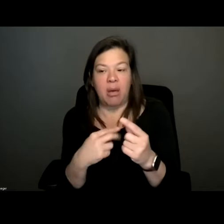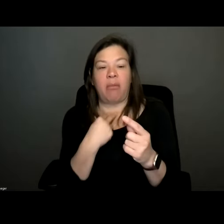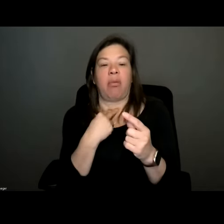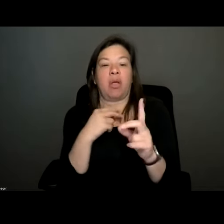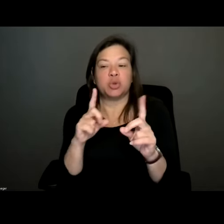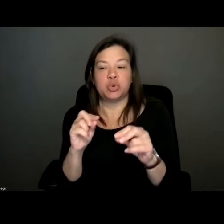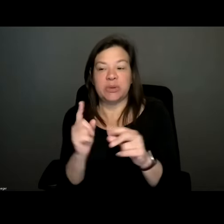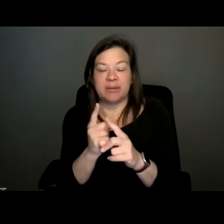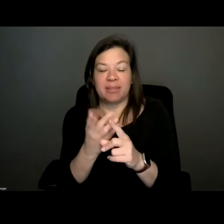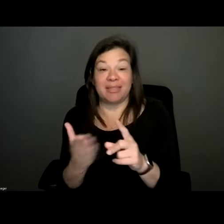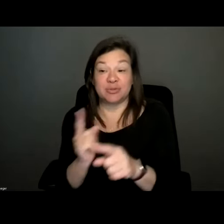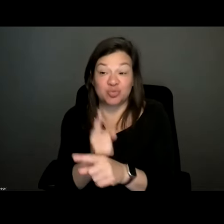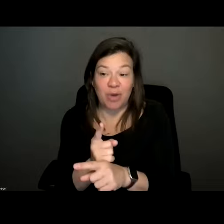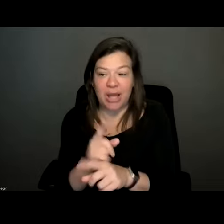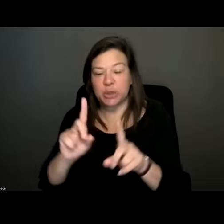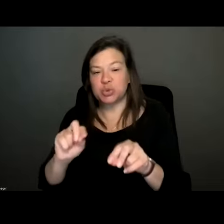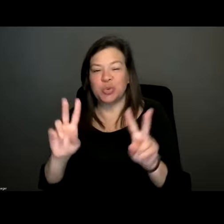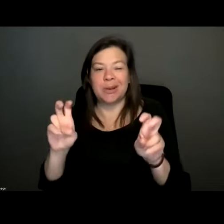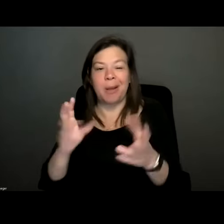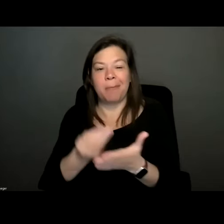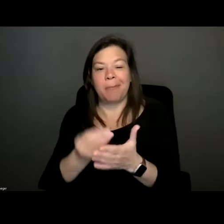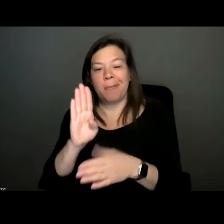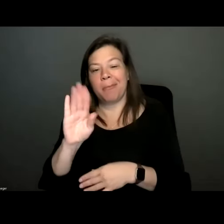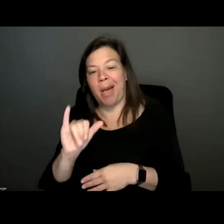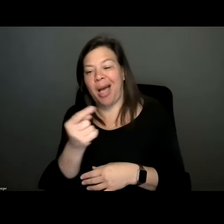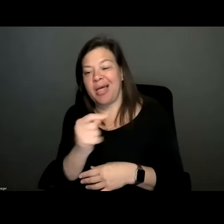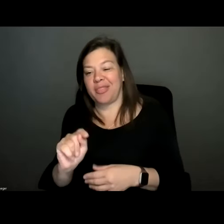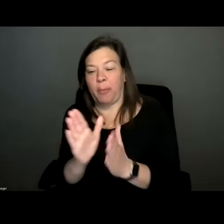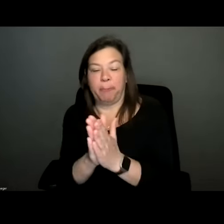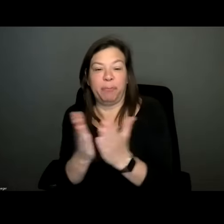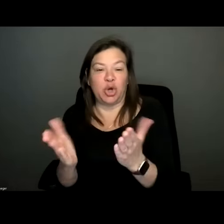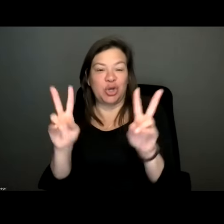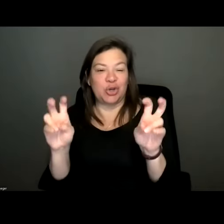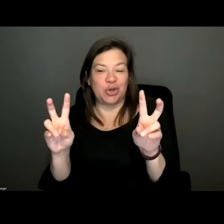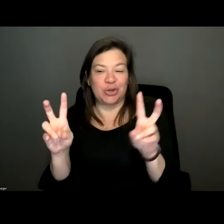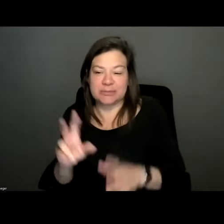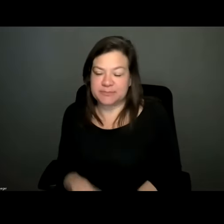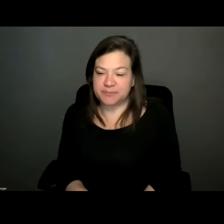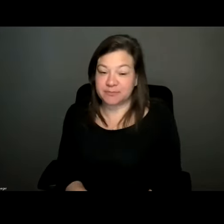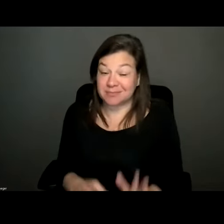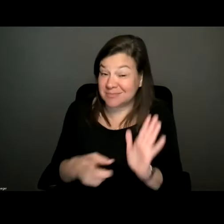or, you know, do things by the book or things like that. And it's, like, well sometimes by the book doesn't work